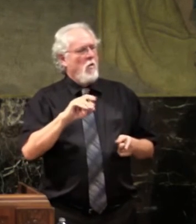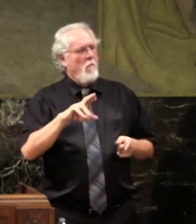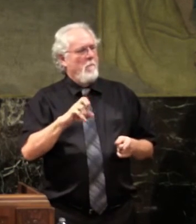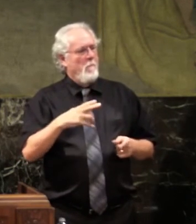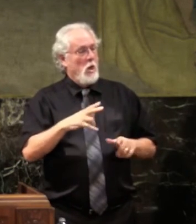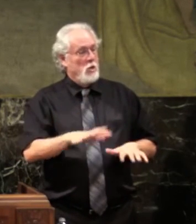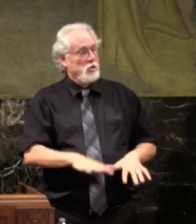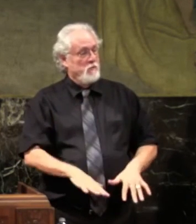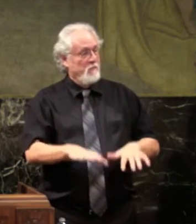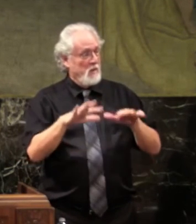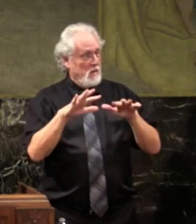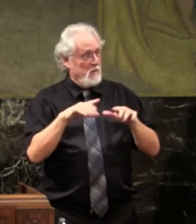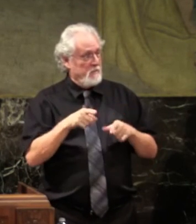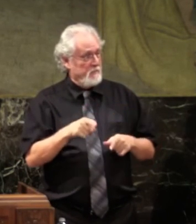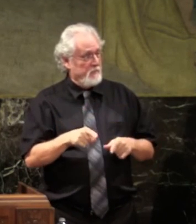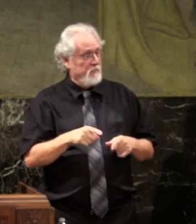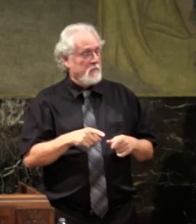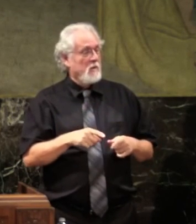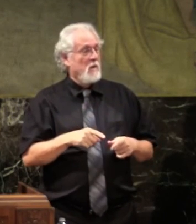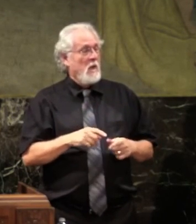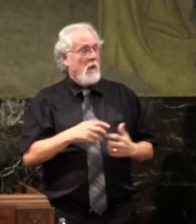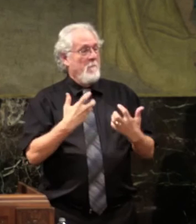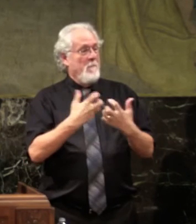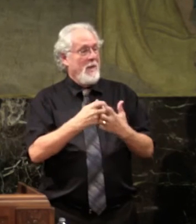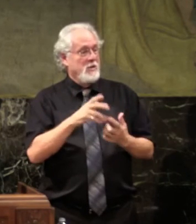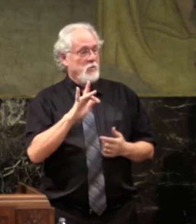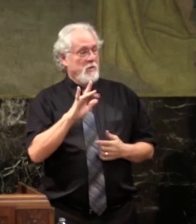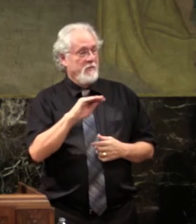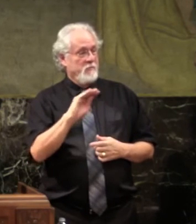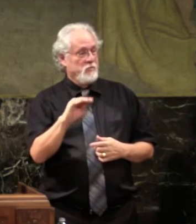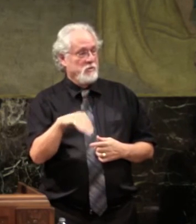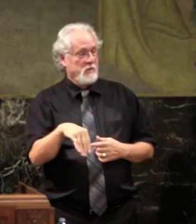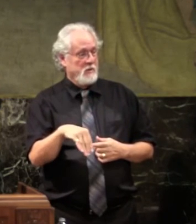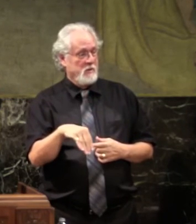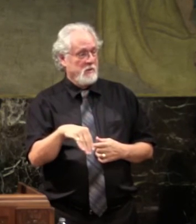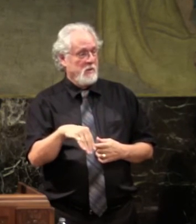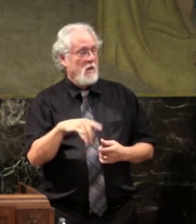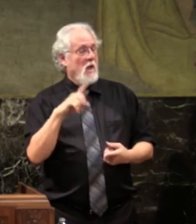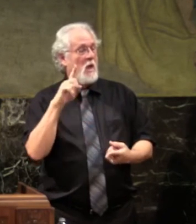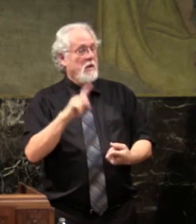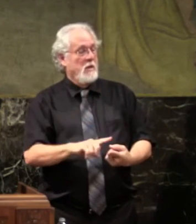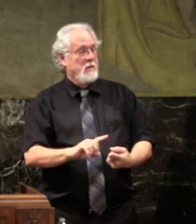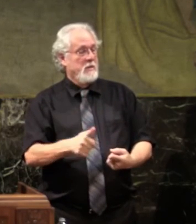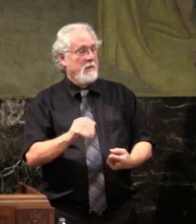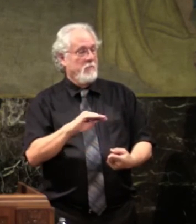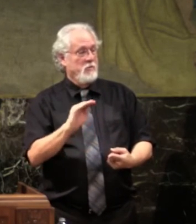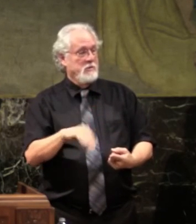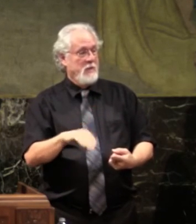the match is twenty-five percent it went down to ten percent in the August flood